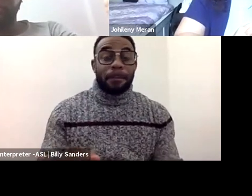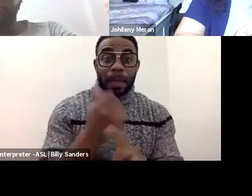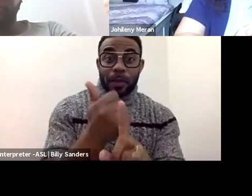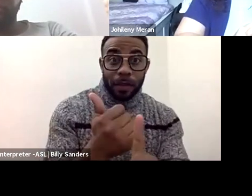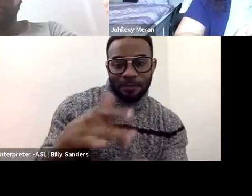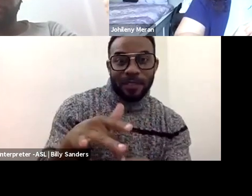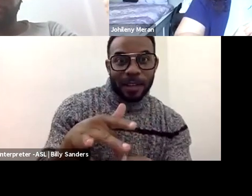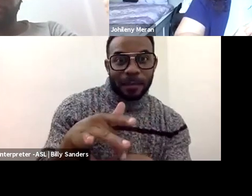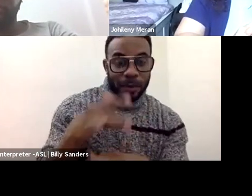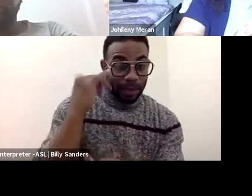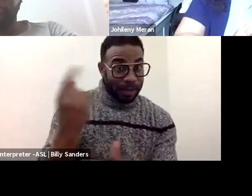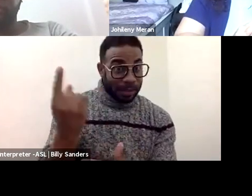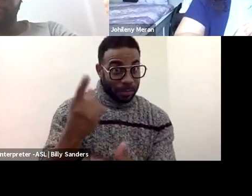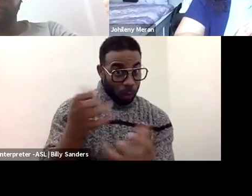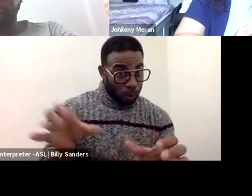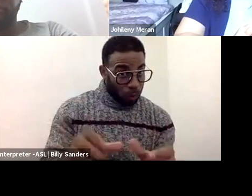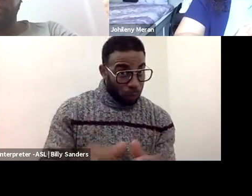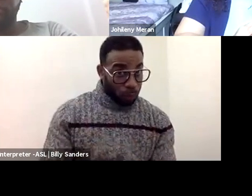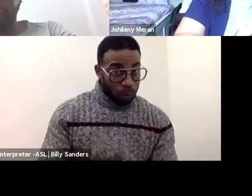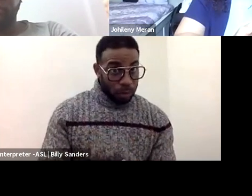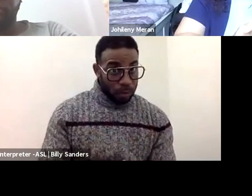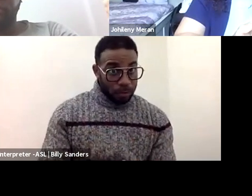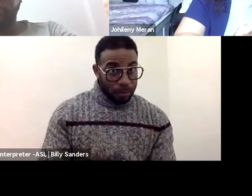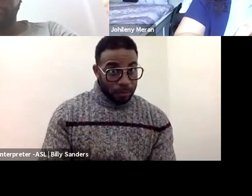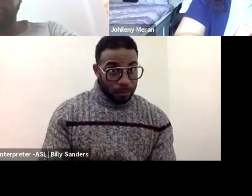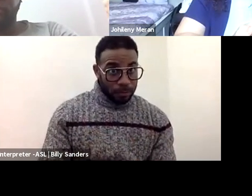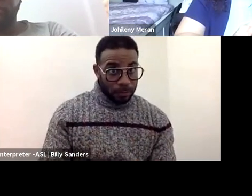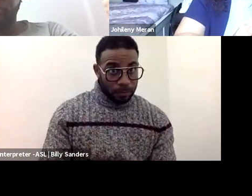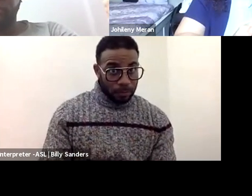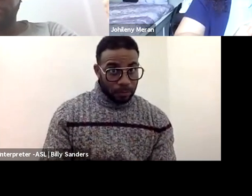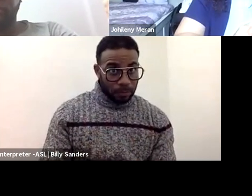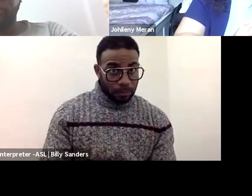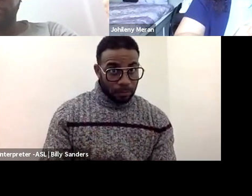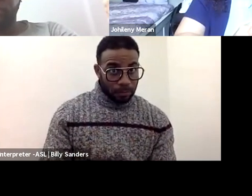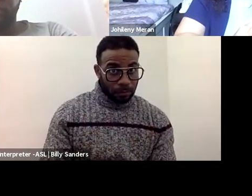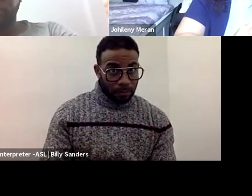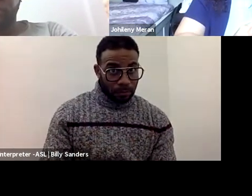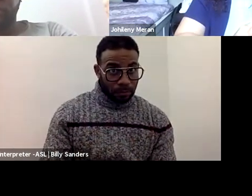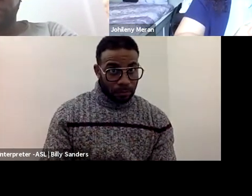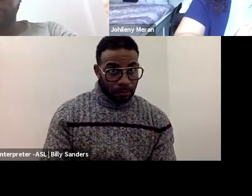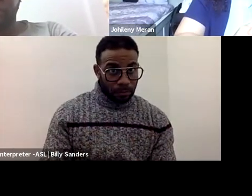if that is something you want to do. MARAINA MONTGOMERY: Thank you. These are all